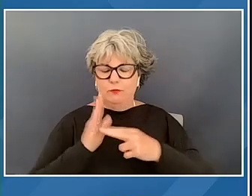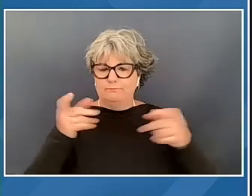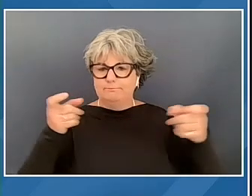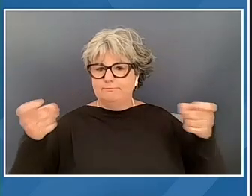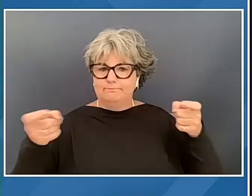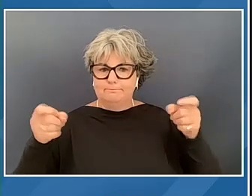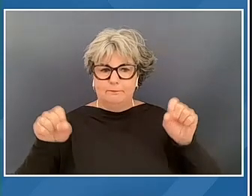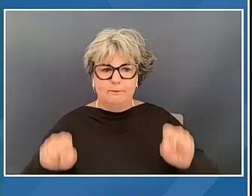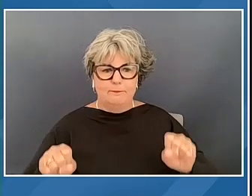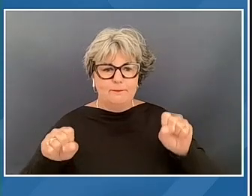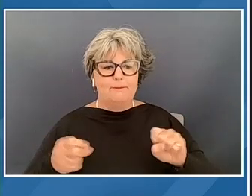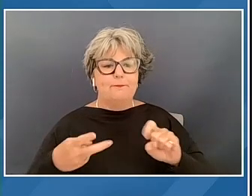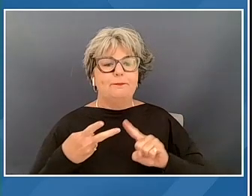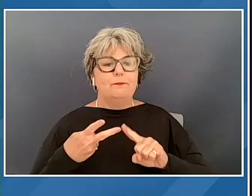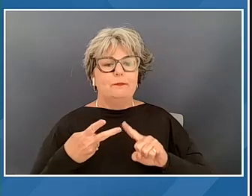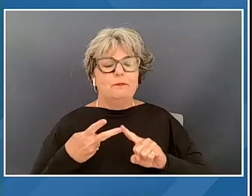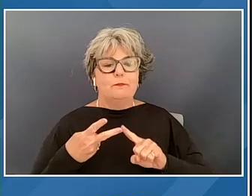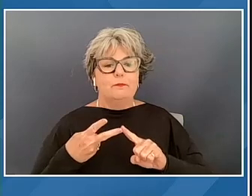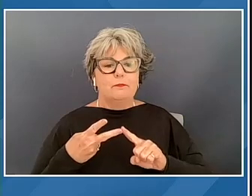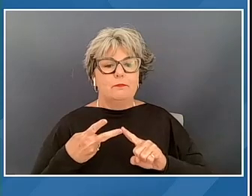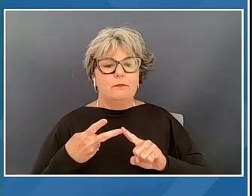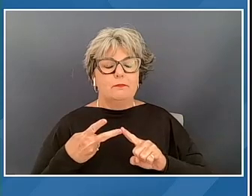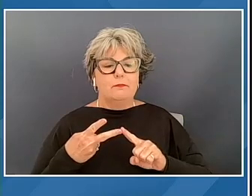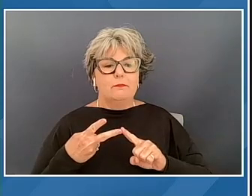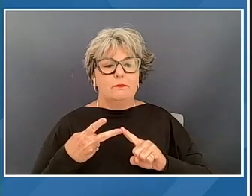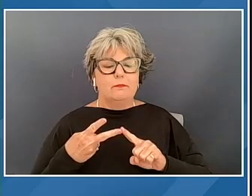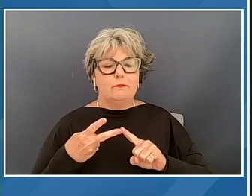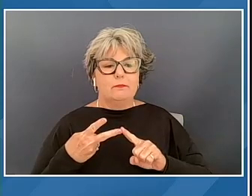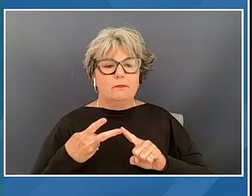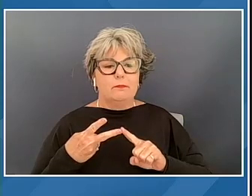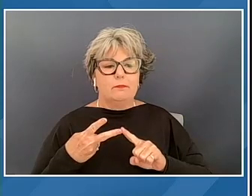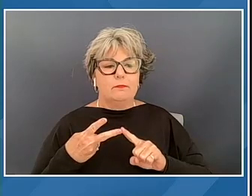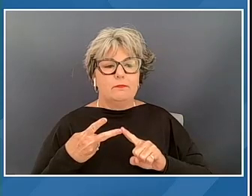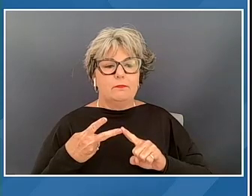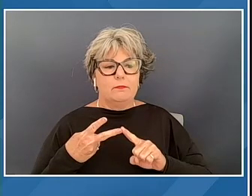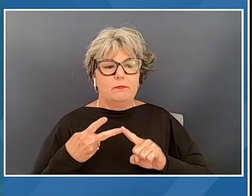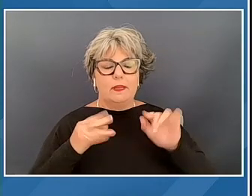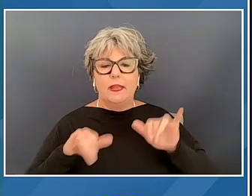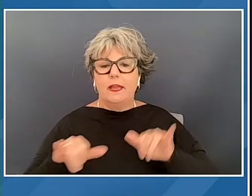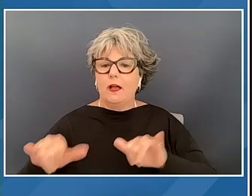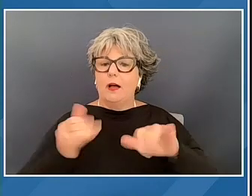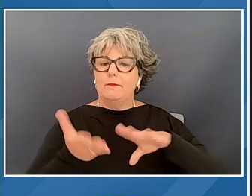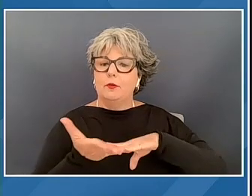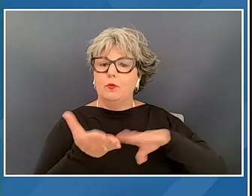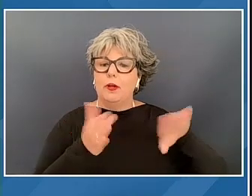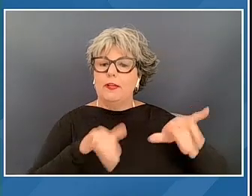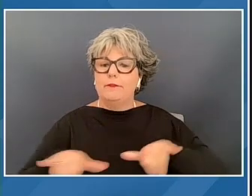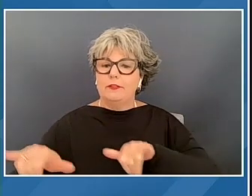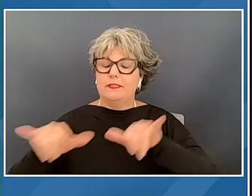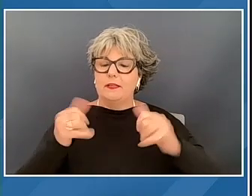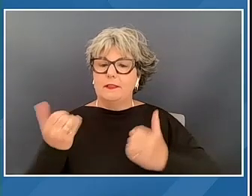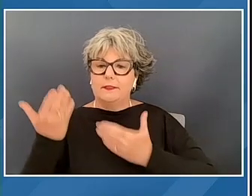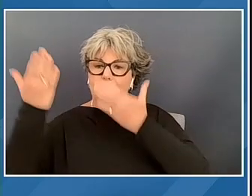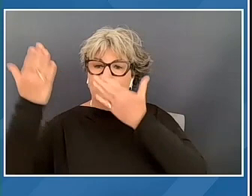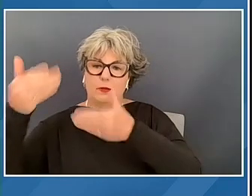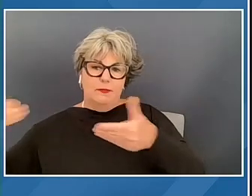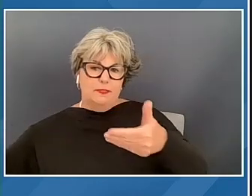also common waiver standards, both of which were brought up in the introduction. And I just want to say that